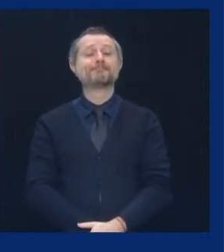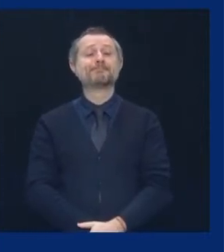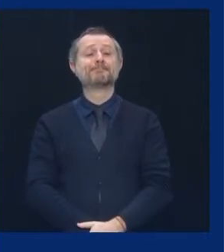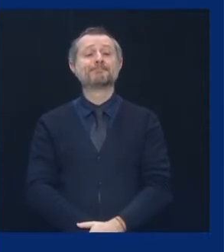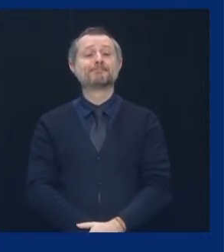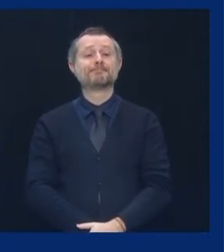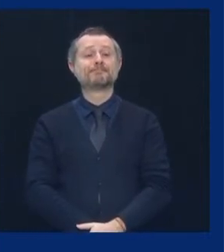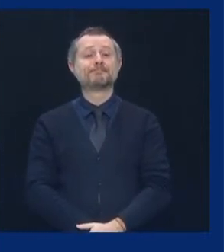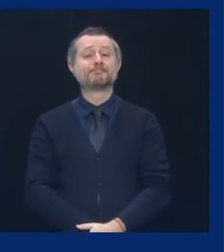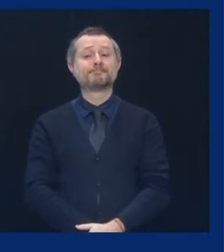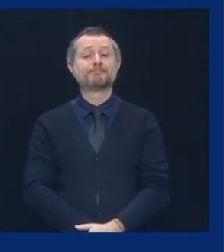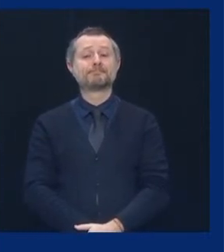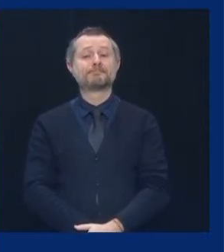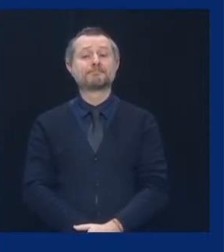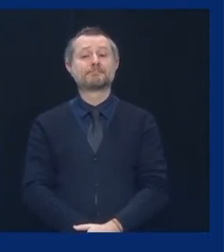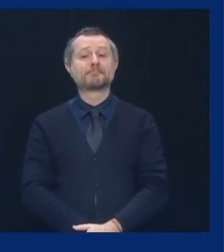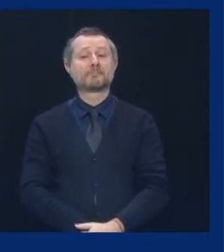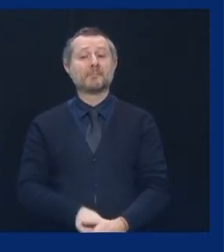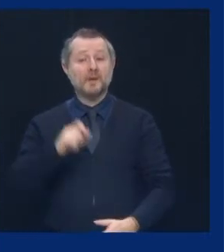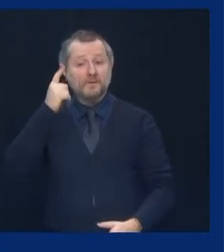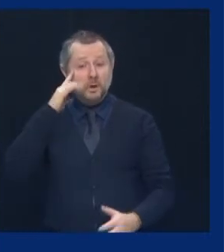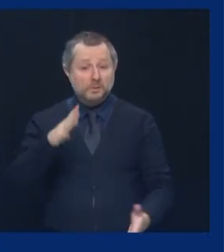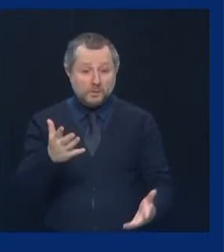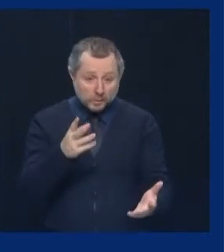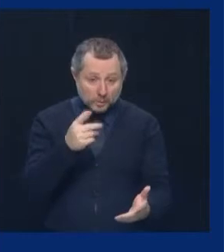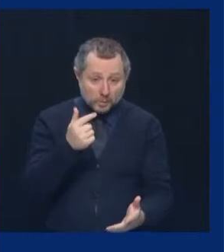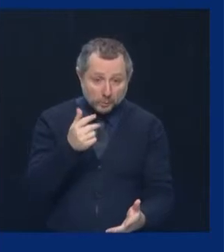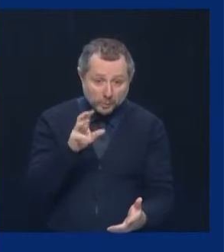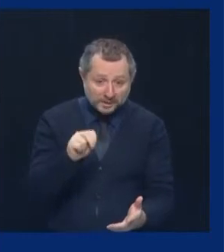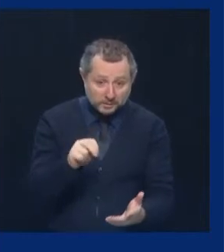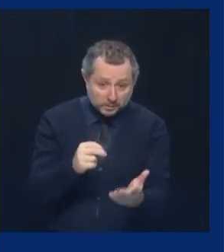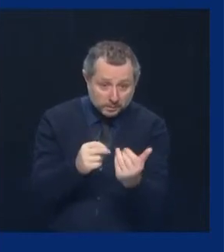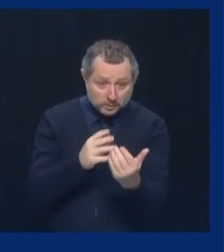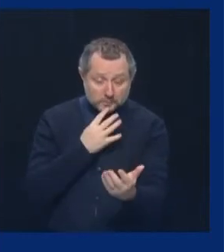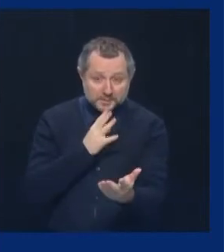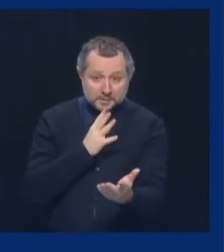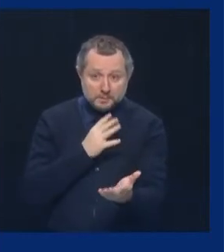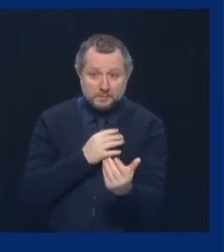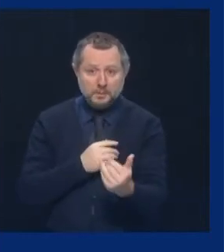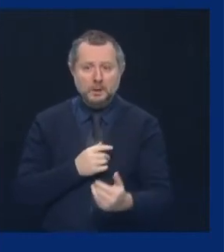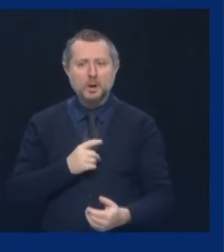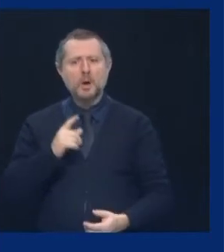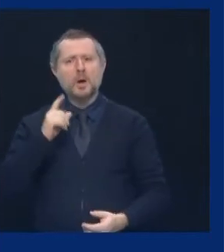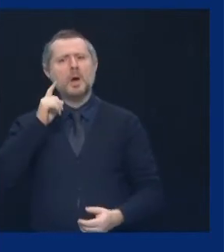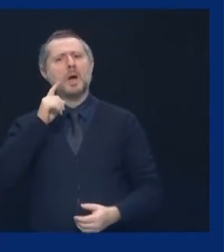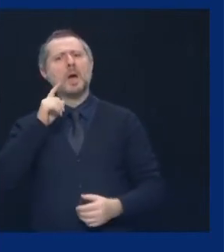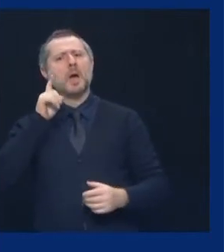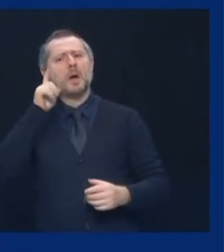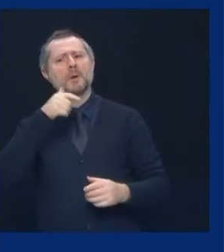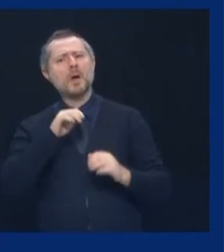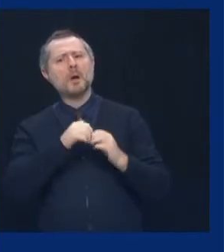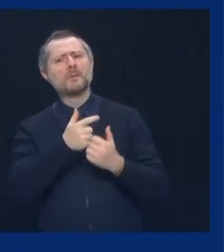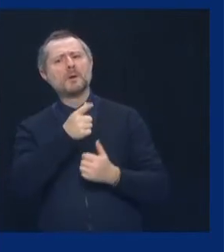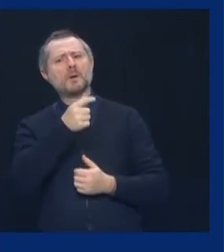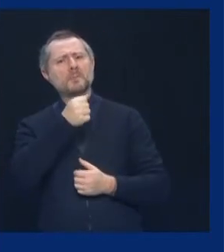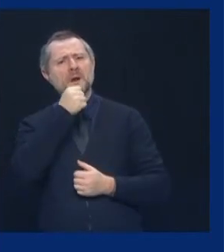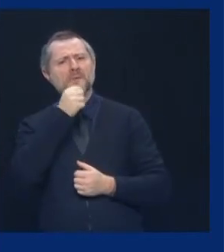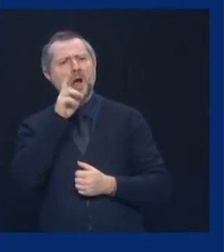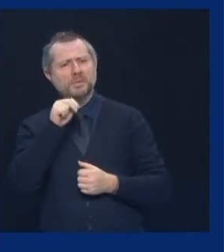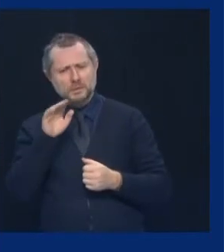GWEN, YOUR LINE IS NOW OPEN. PLEASE UNMUTE YOUR MICROPHONE.